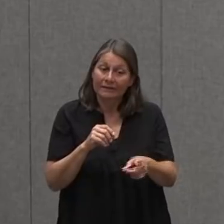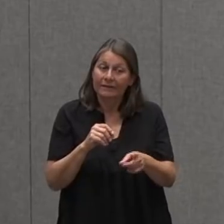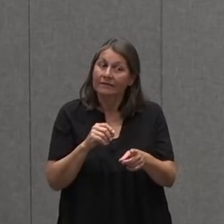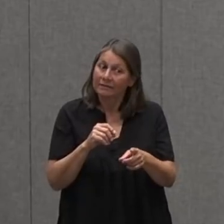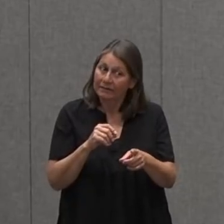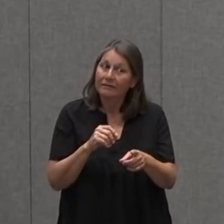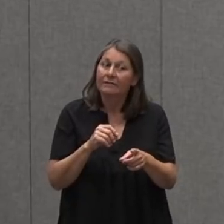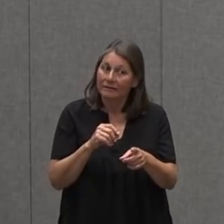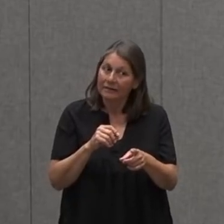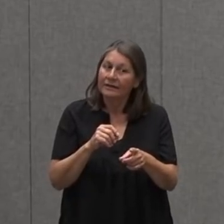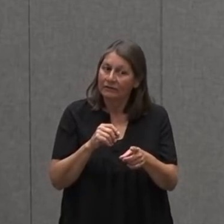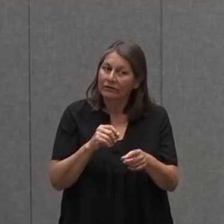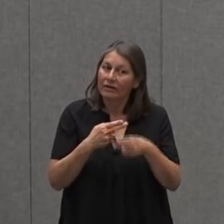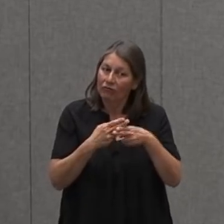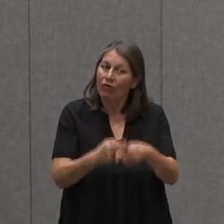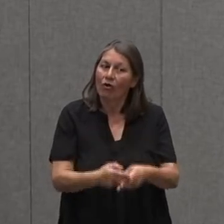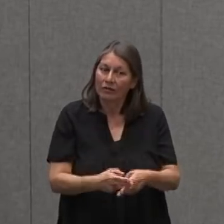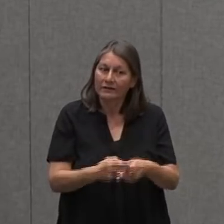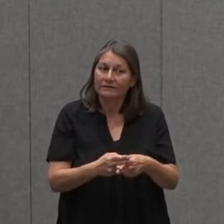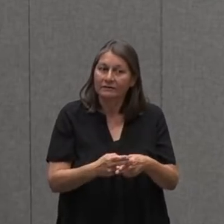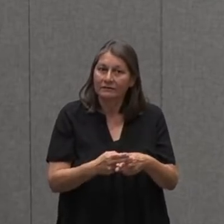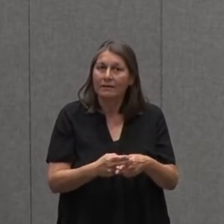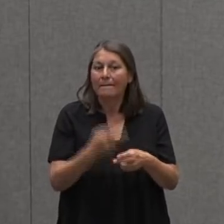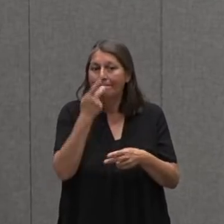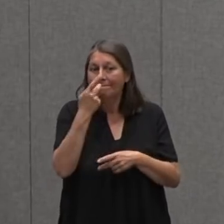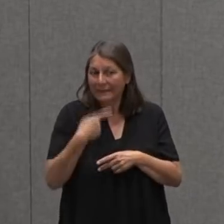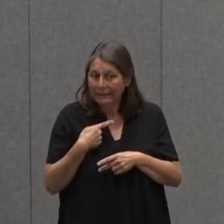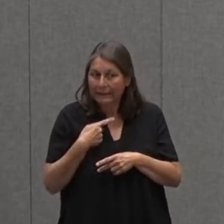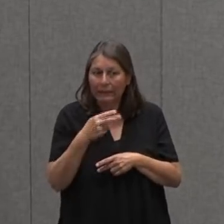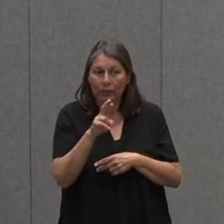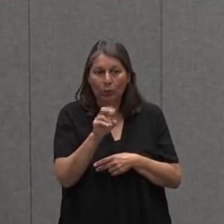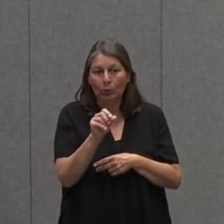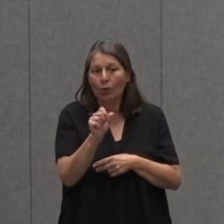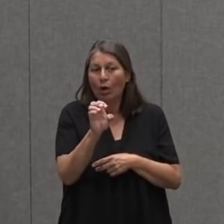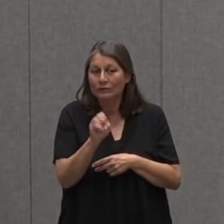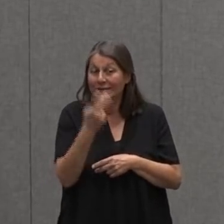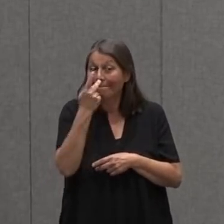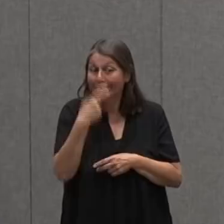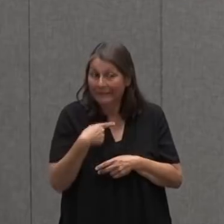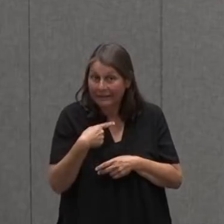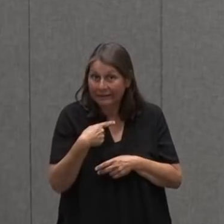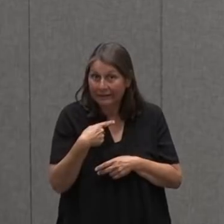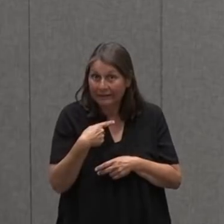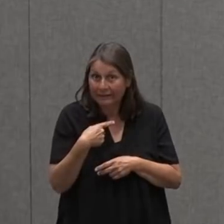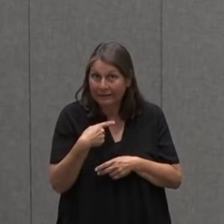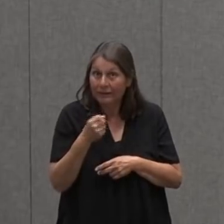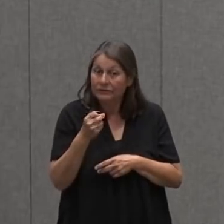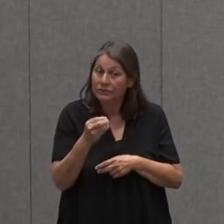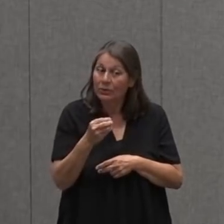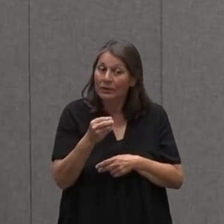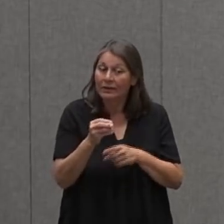And we did it by social distancing because we can't all be together right now because of the Coronavirus.